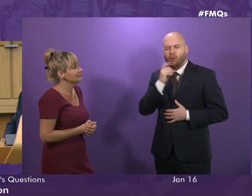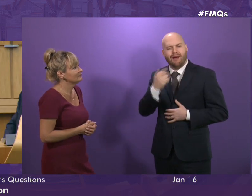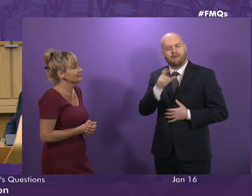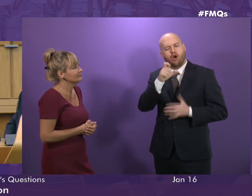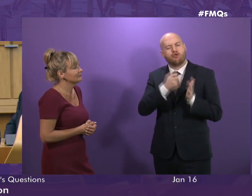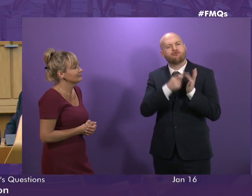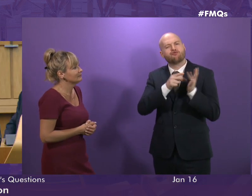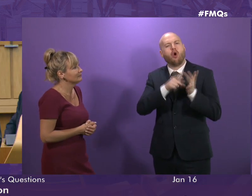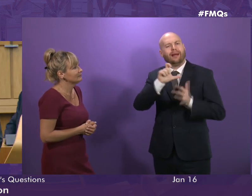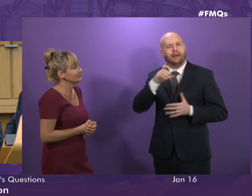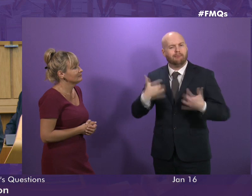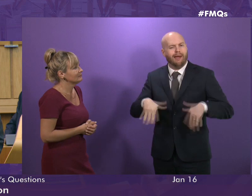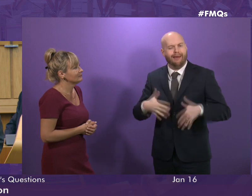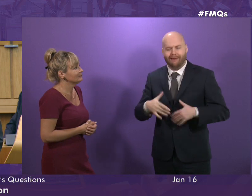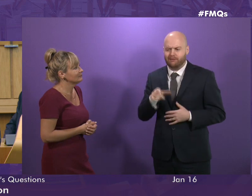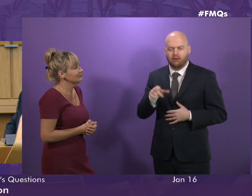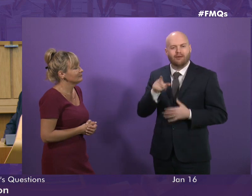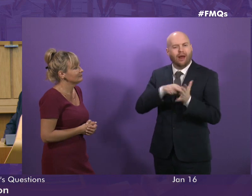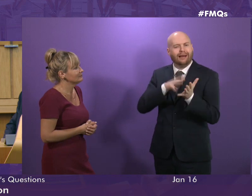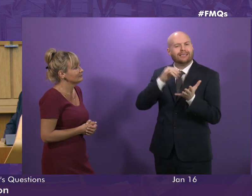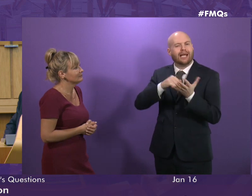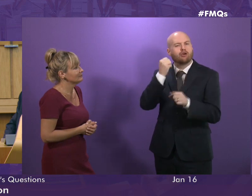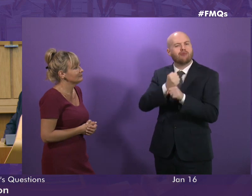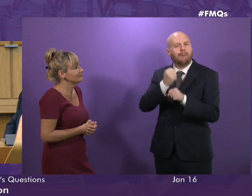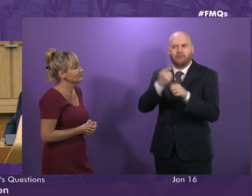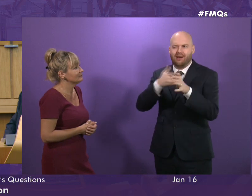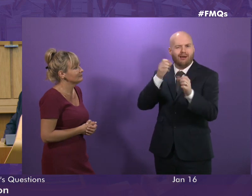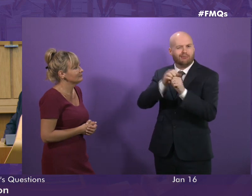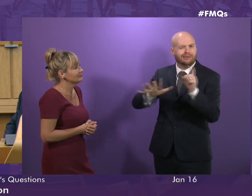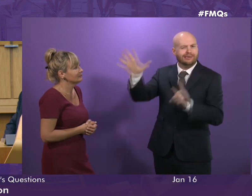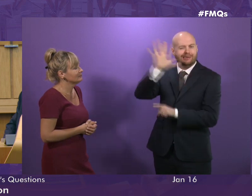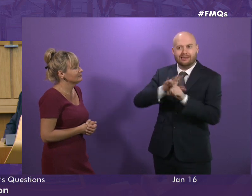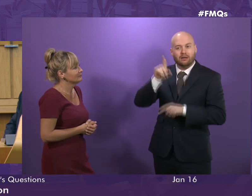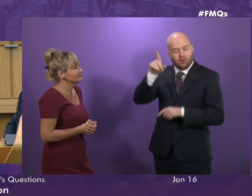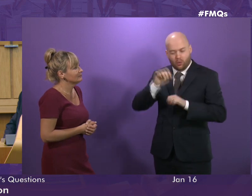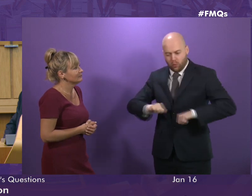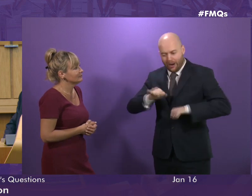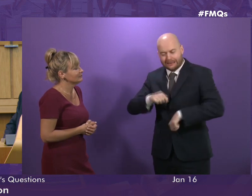waited longer than the 18-week target for their first pain clinic appointment. The Affa